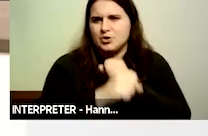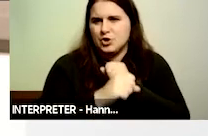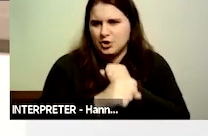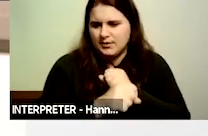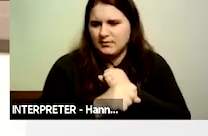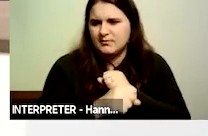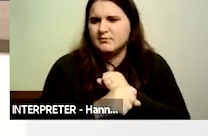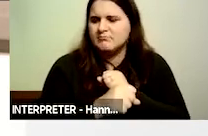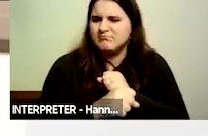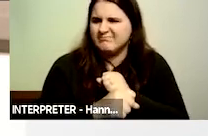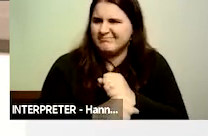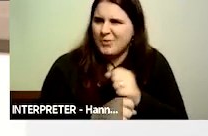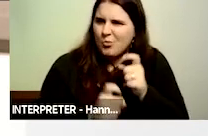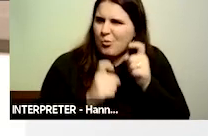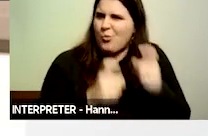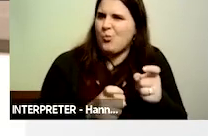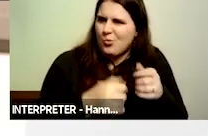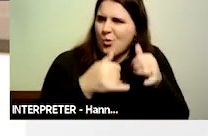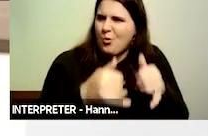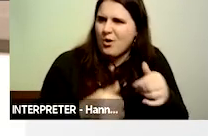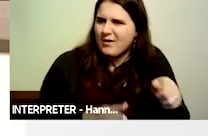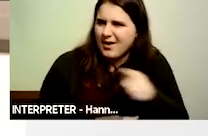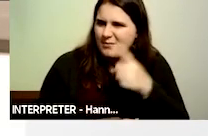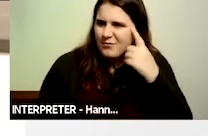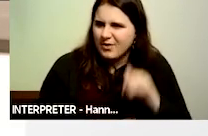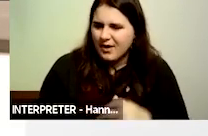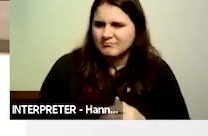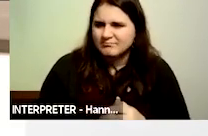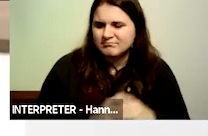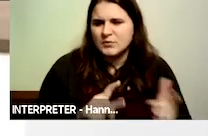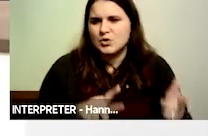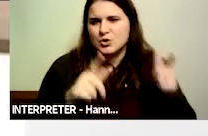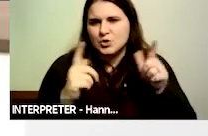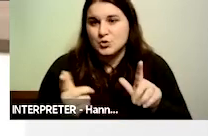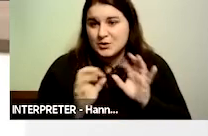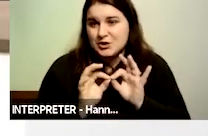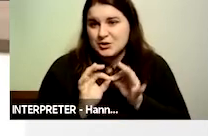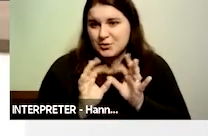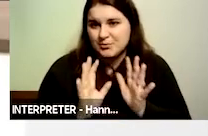taking our different classes and things like that as well. Ben Woelk: So that's one example of gamification.